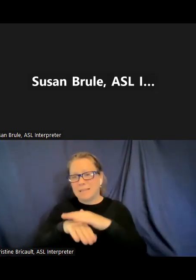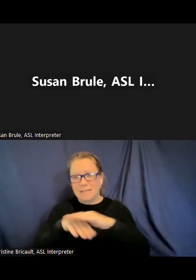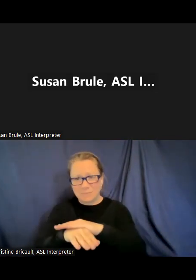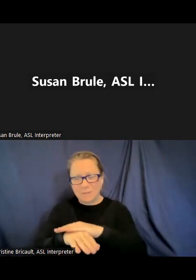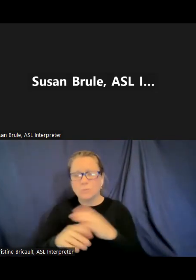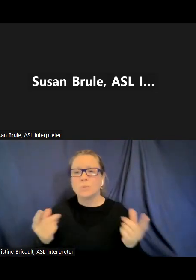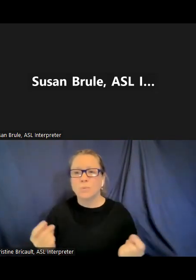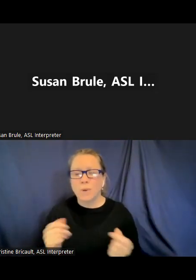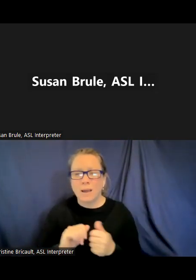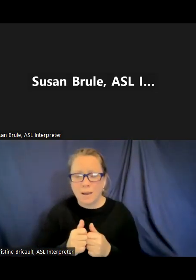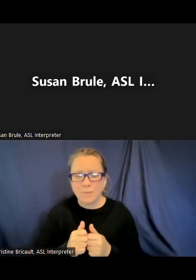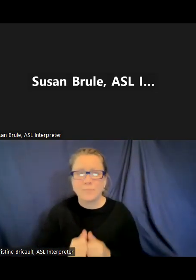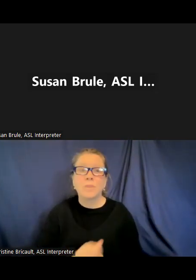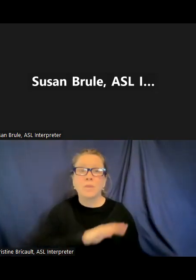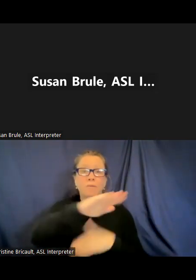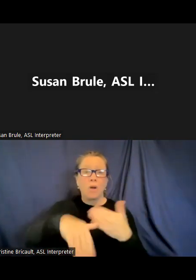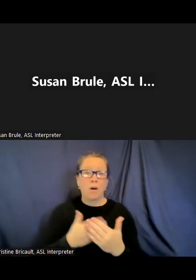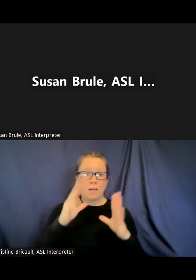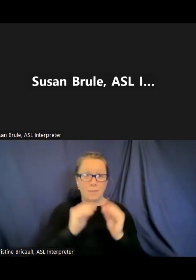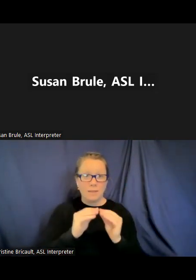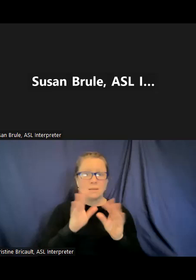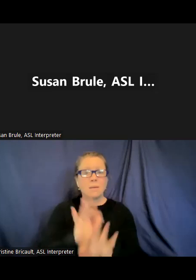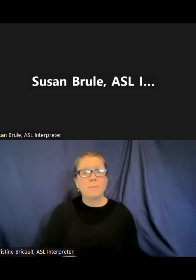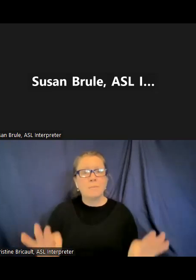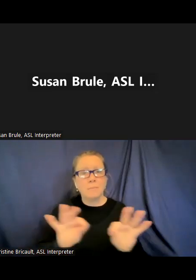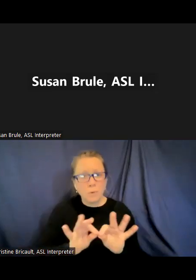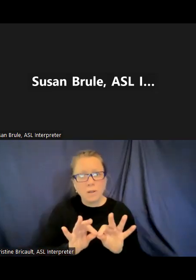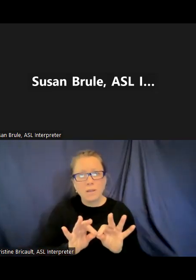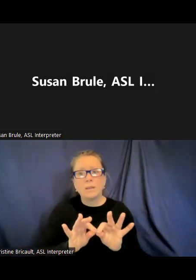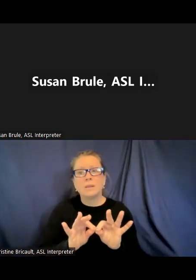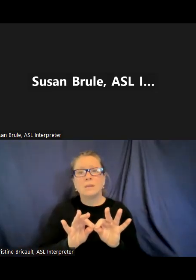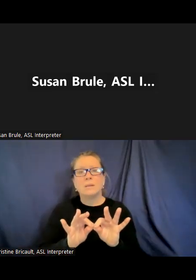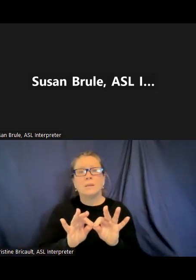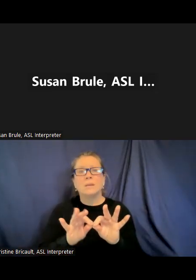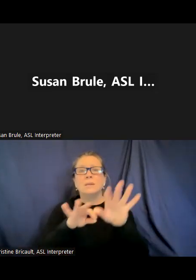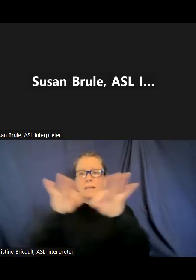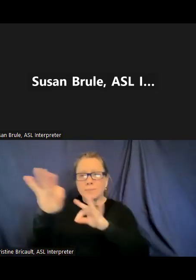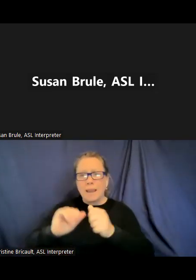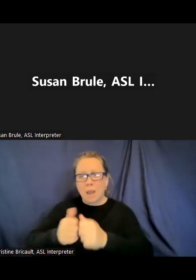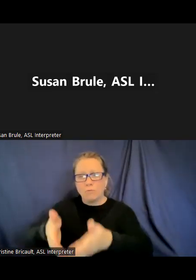For all meetings, make sure you are providing instructions for how to request an accommodation.